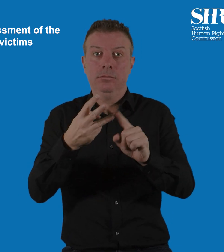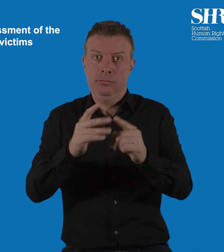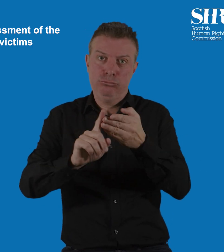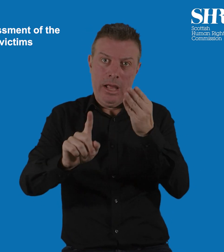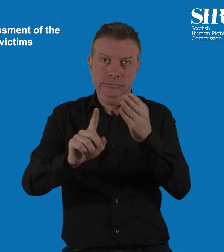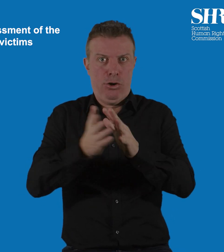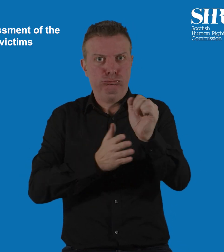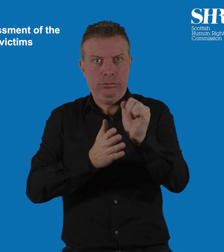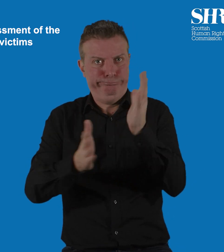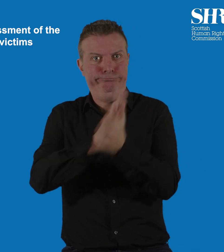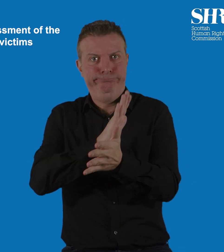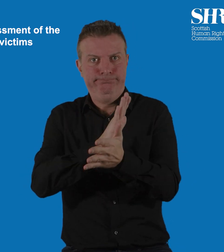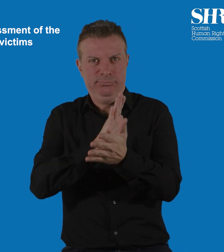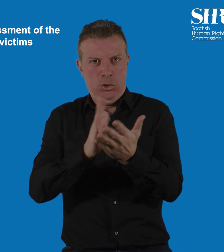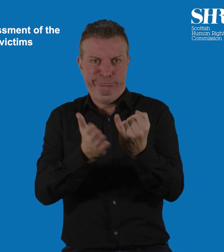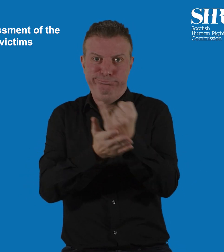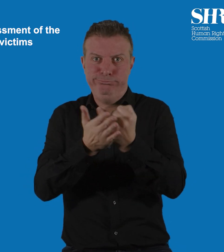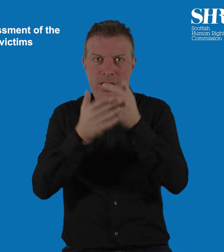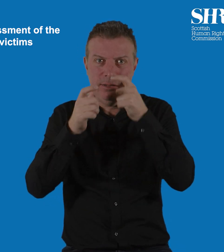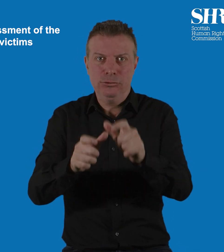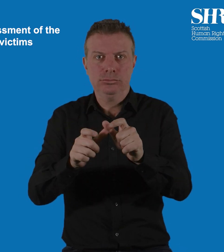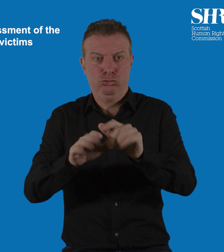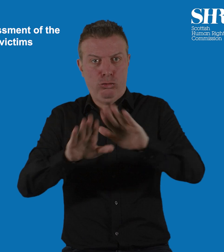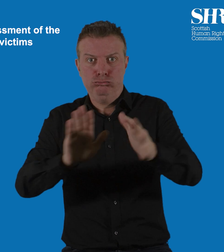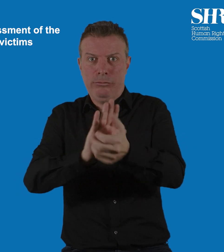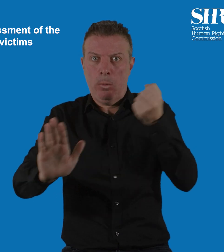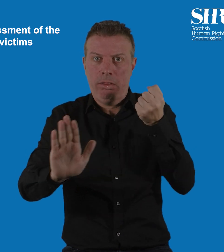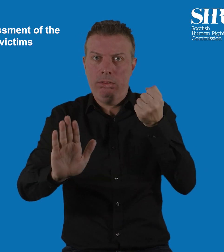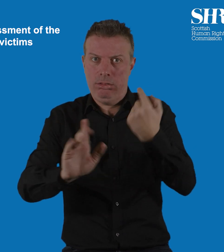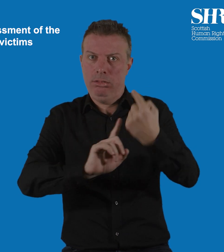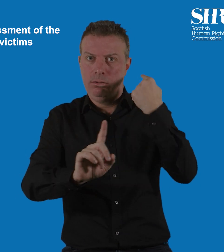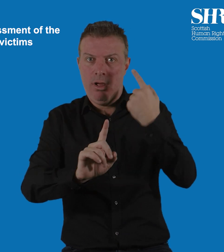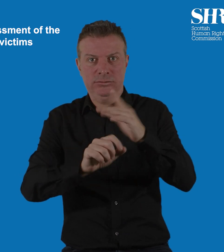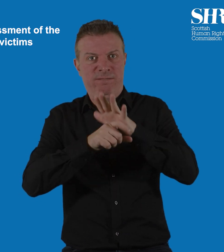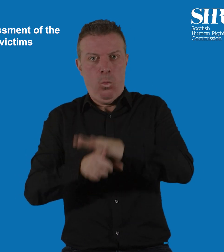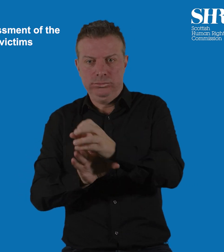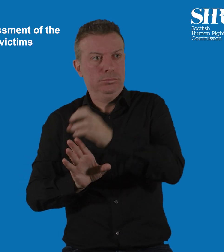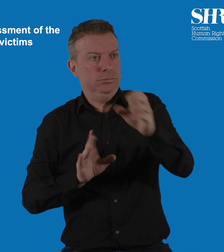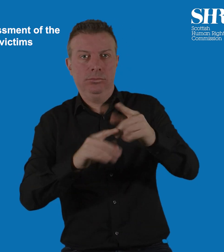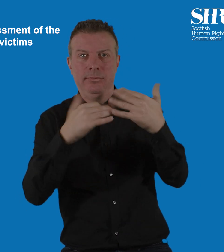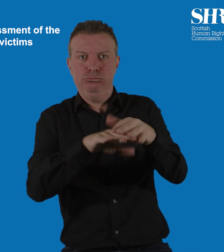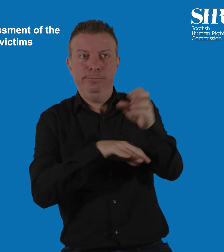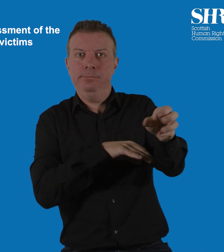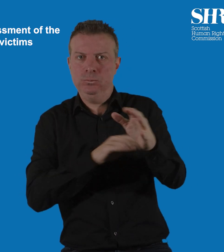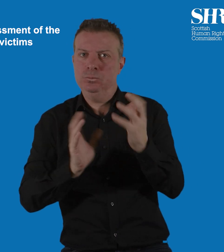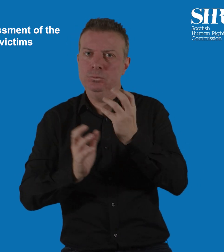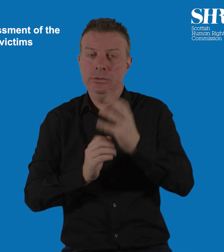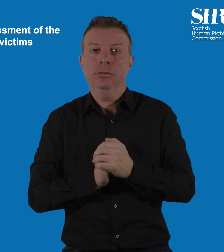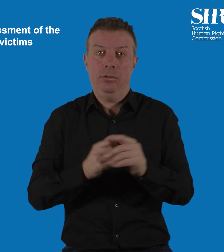3. Recognising cultural loss, including poor accommodation, child removal practices, and forced displacement.